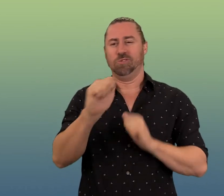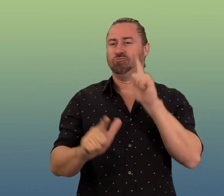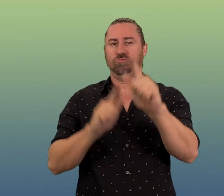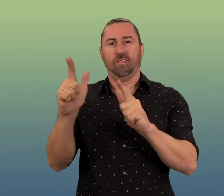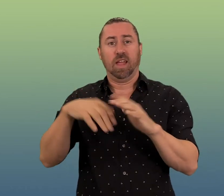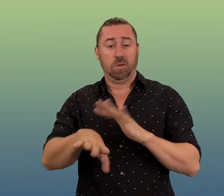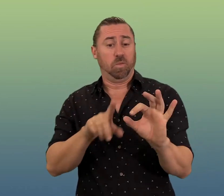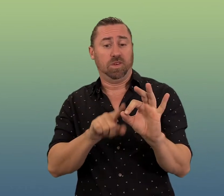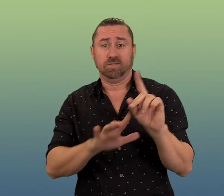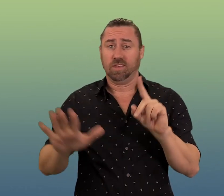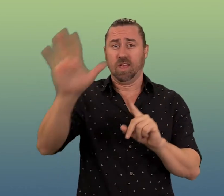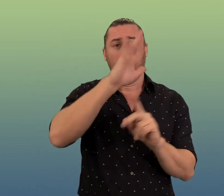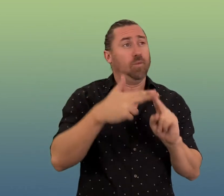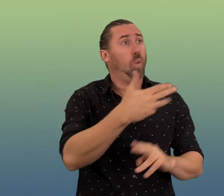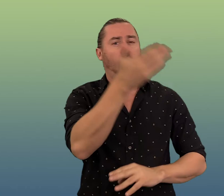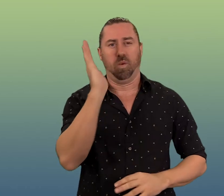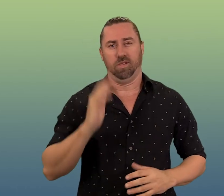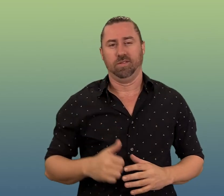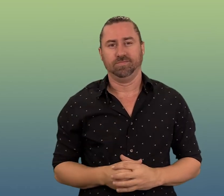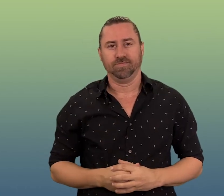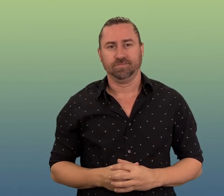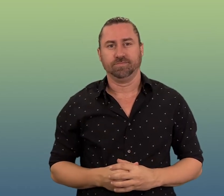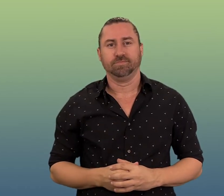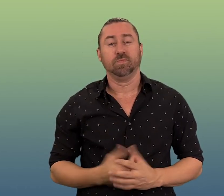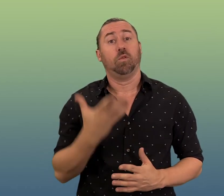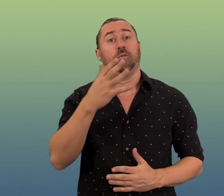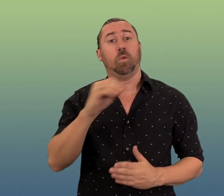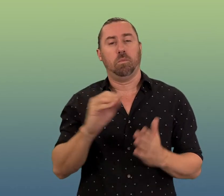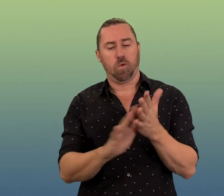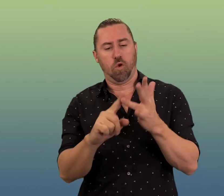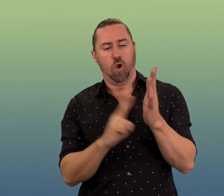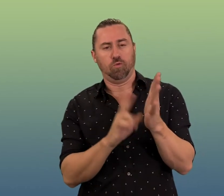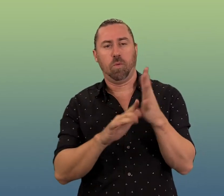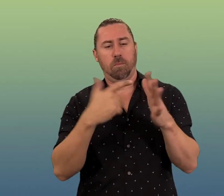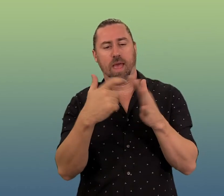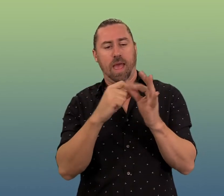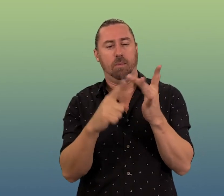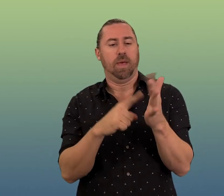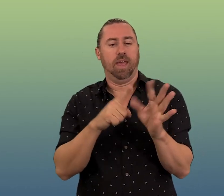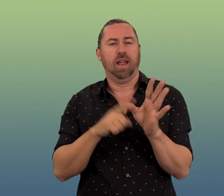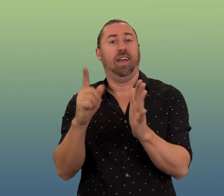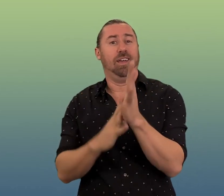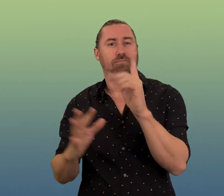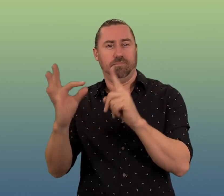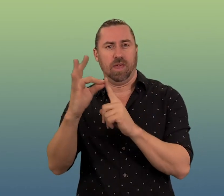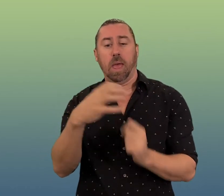in and around Queensland for everyone. Signed, the Honourable Mark Bailey MP,